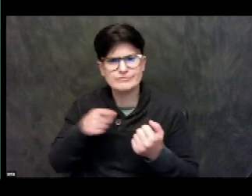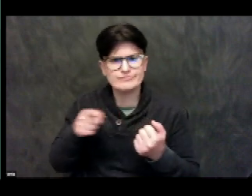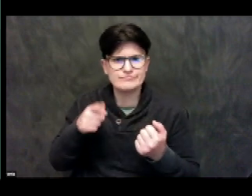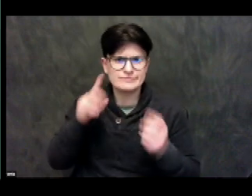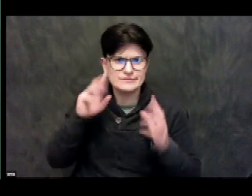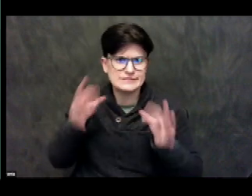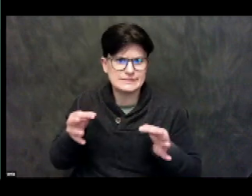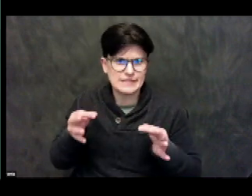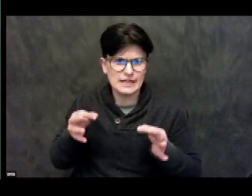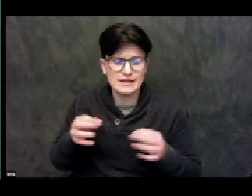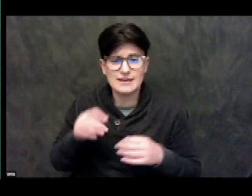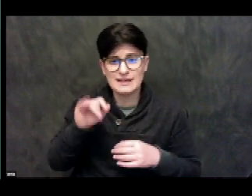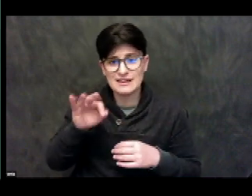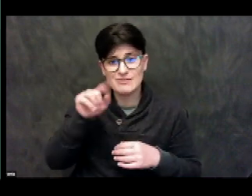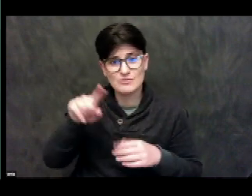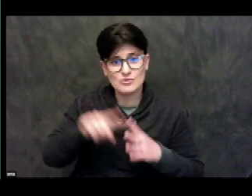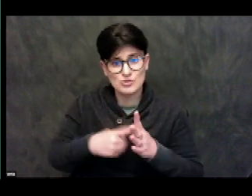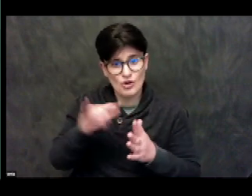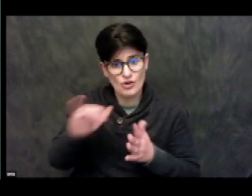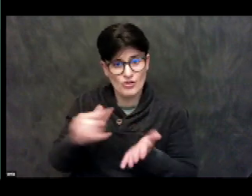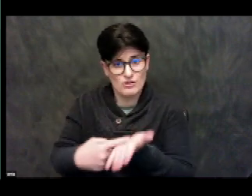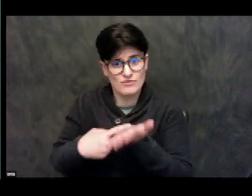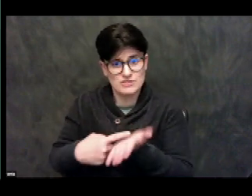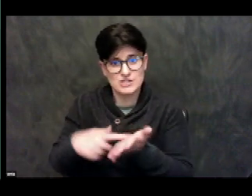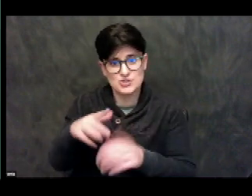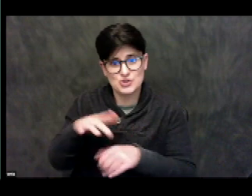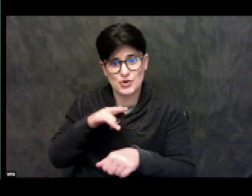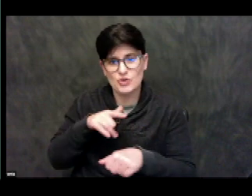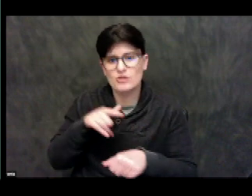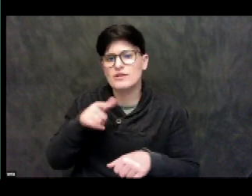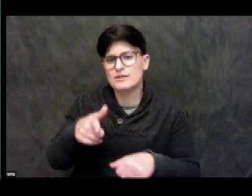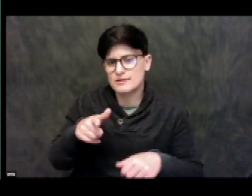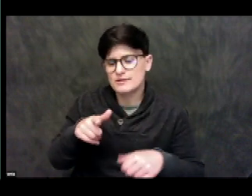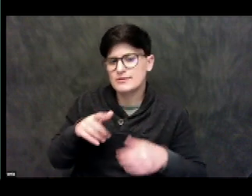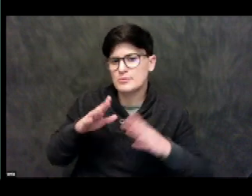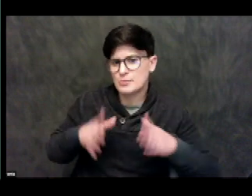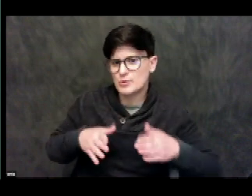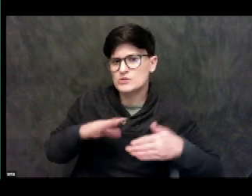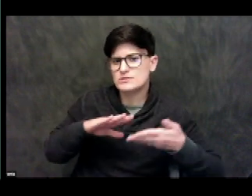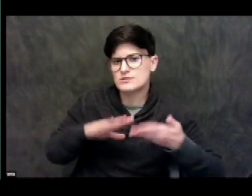we can get people more comfortable with their care plan. Next slide.